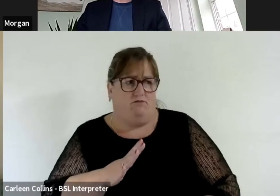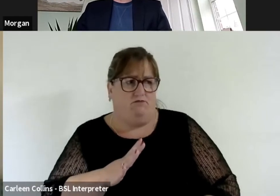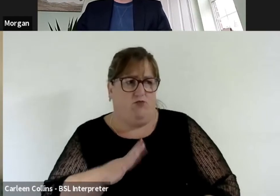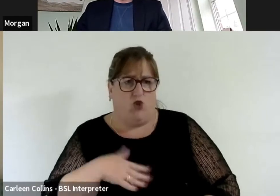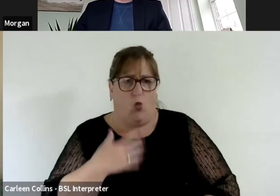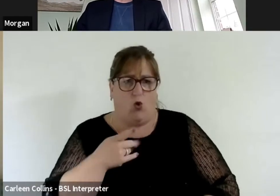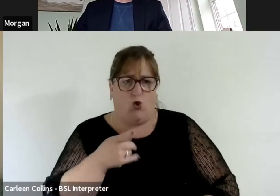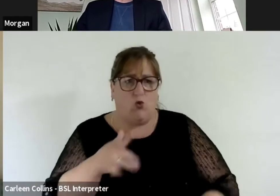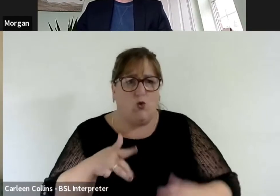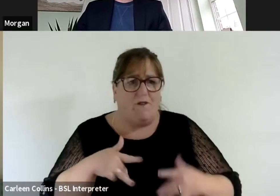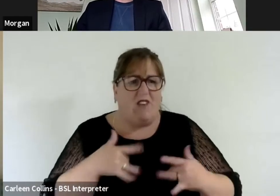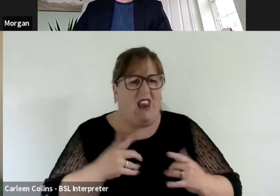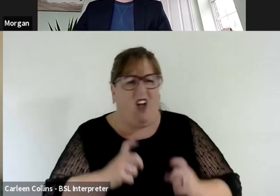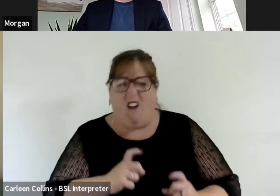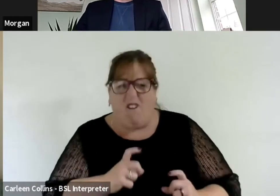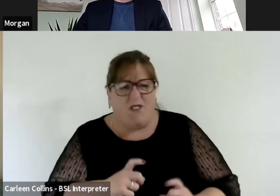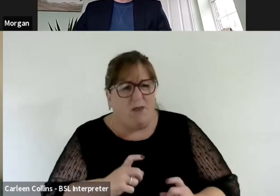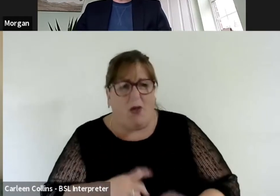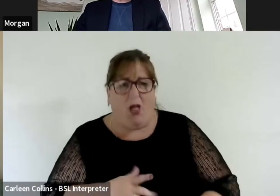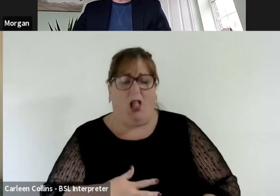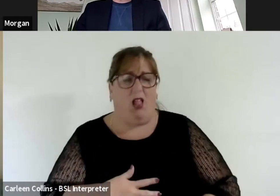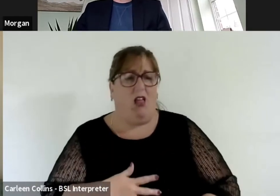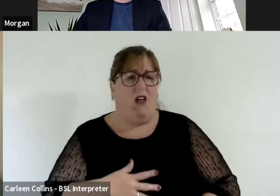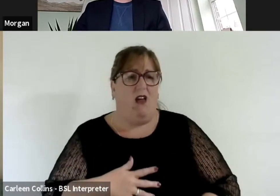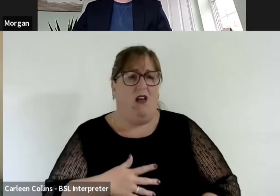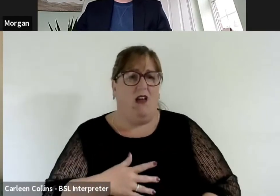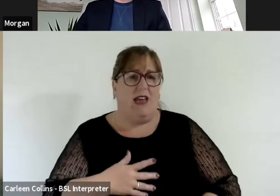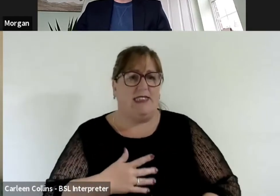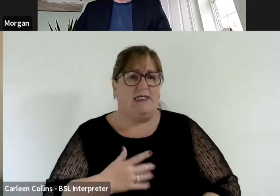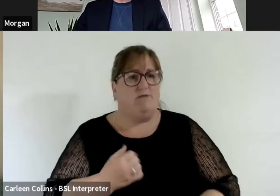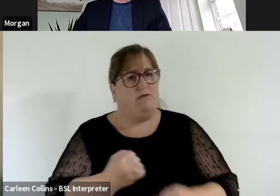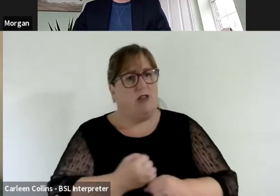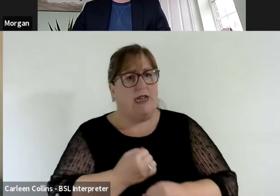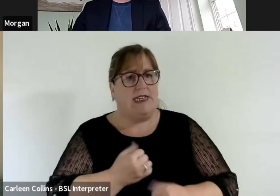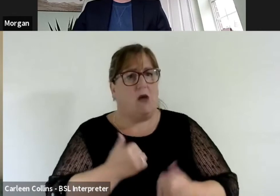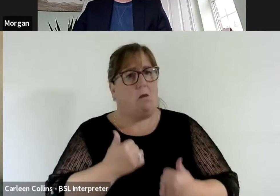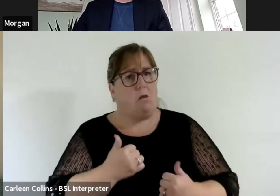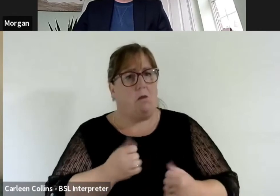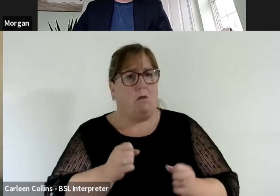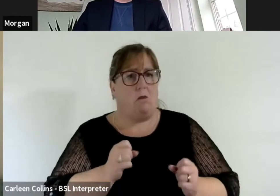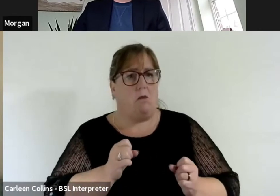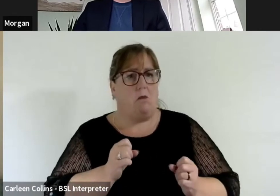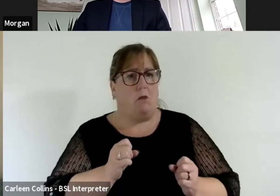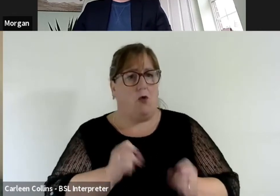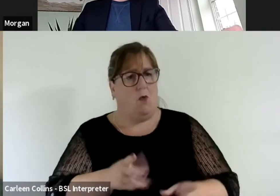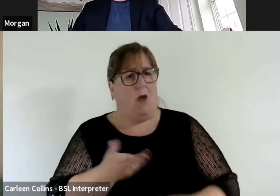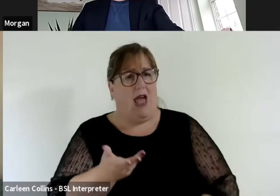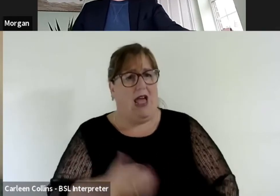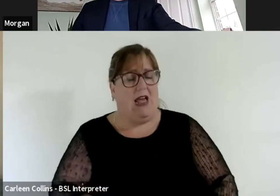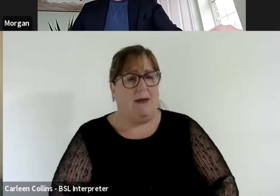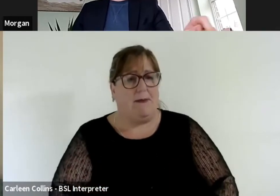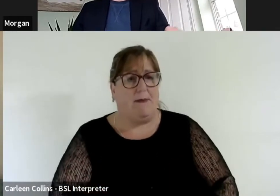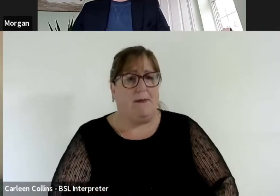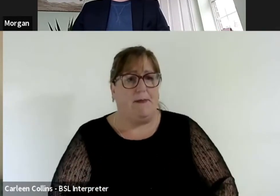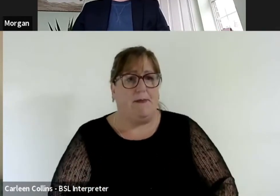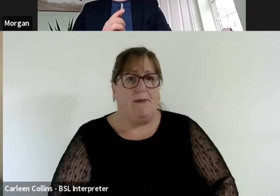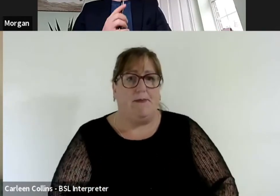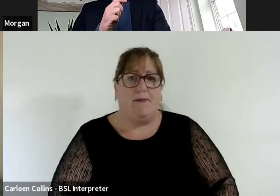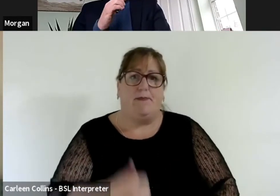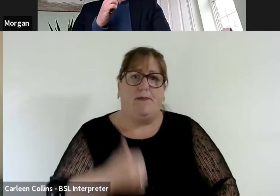Sometimes you can feel, you are going to say that, but genuinely it is and it's done in a very personal sensitive way that it doesn't follow through in any sense that would make anyone feel uncomfortable.